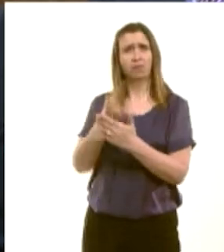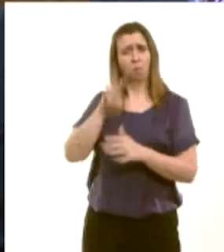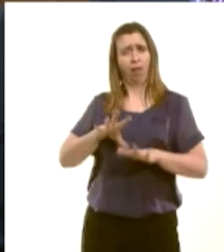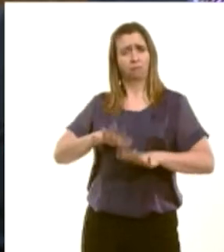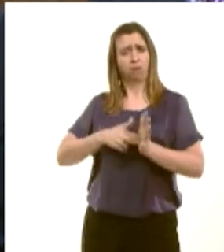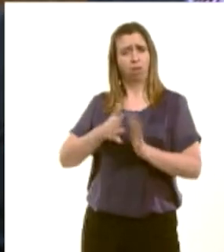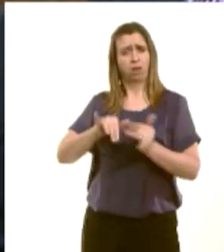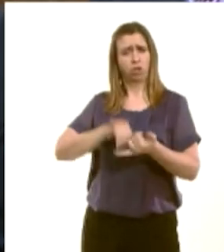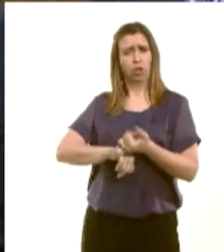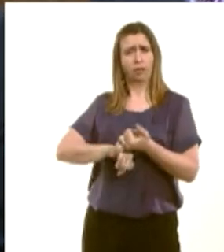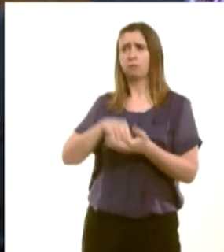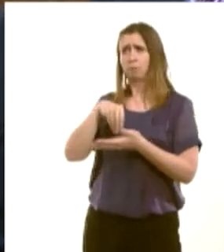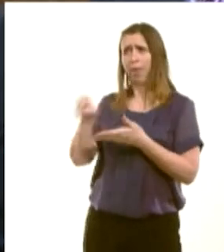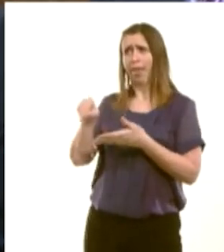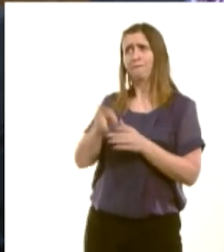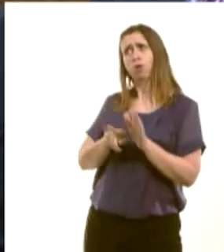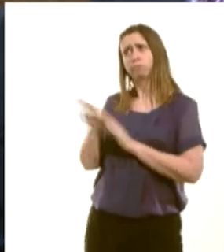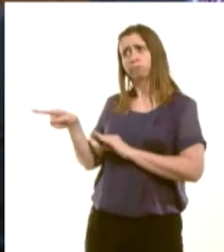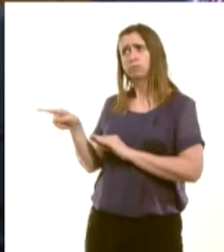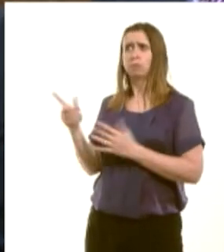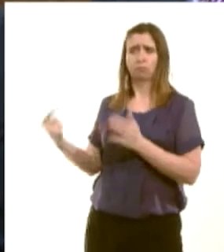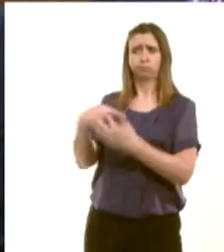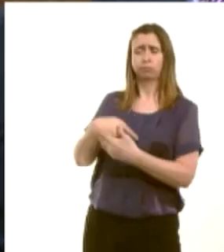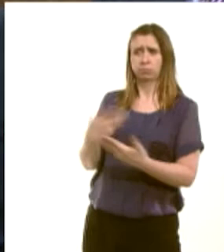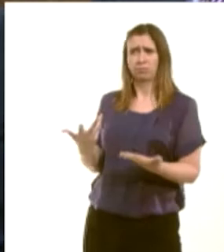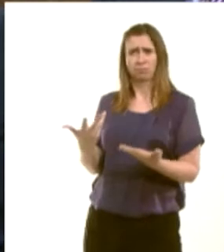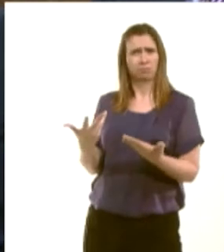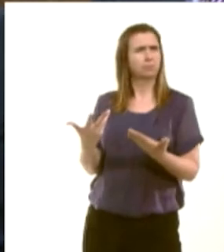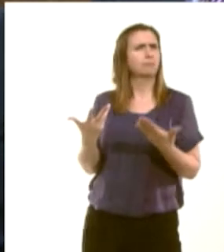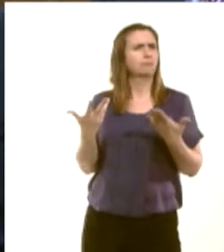I do not see his constituents, nor anybody elseís constituents in Powys, as refugeesóa